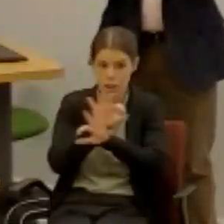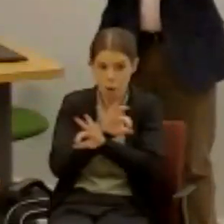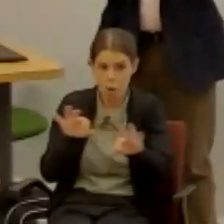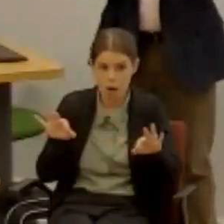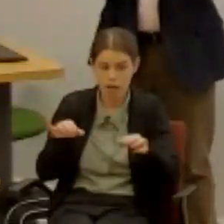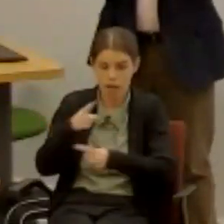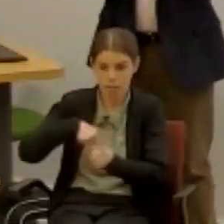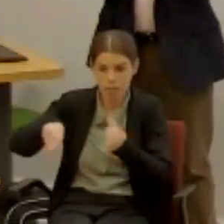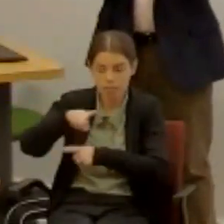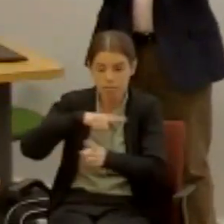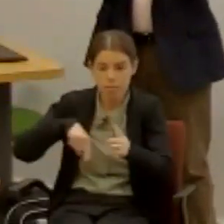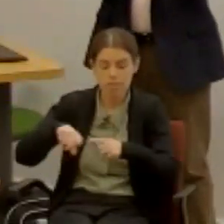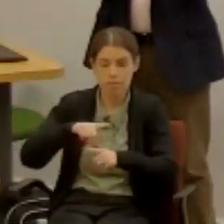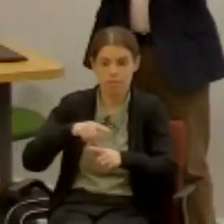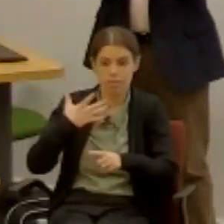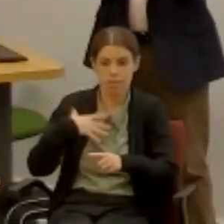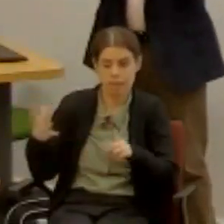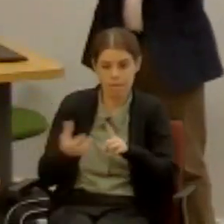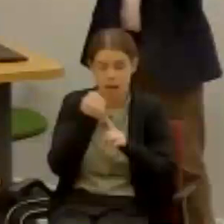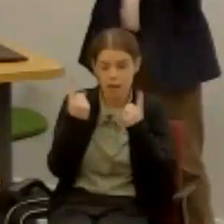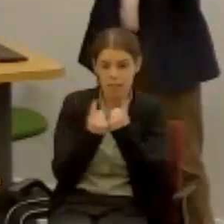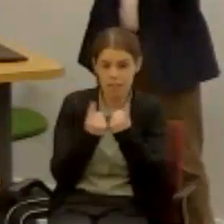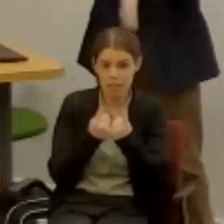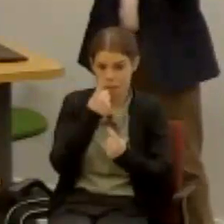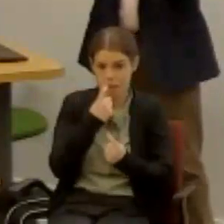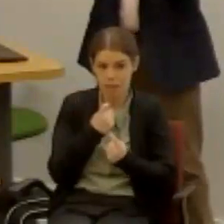I have a solution which I think should just be the breakthrough we're looking for.